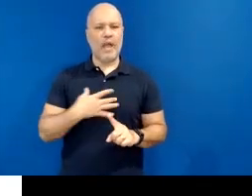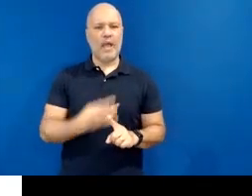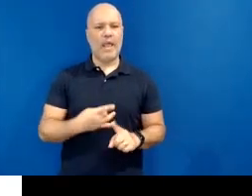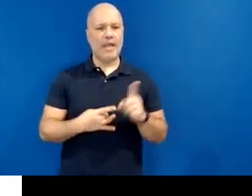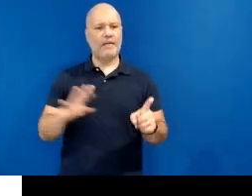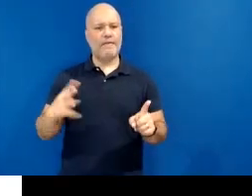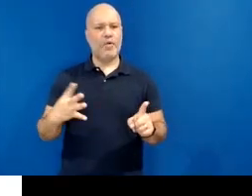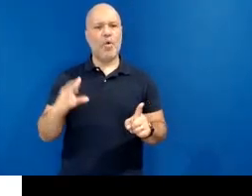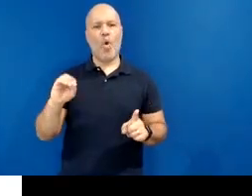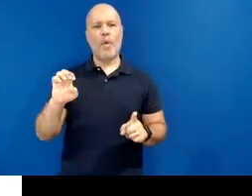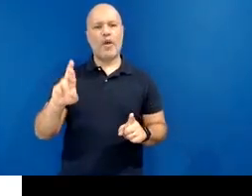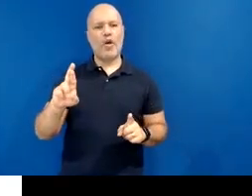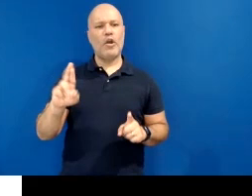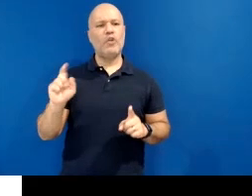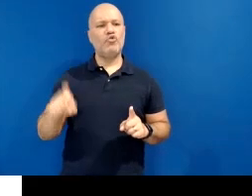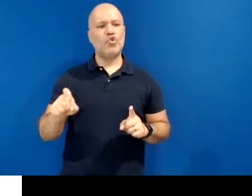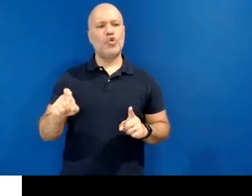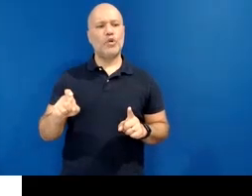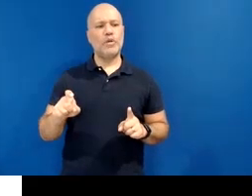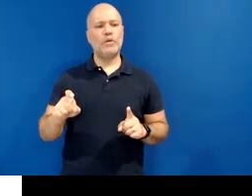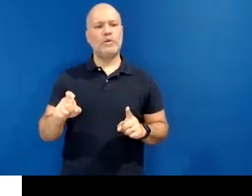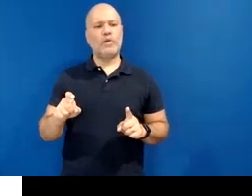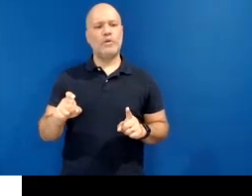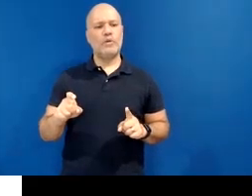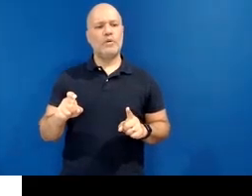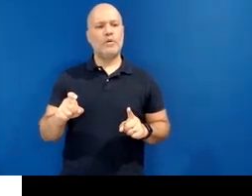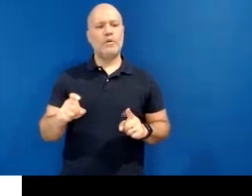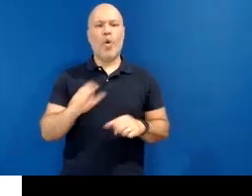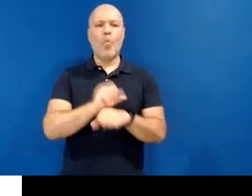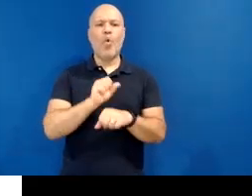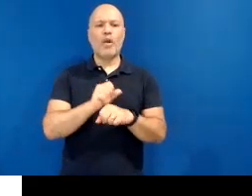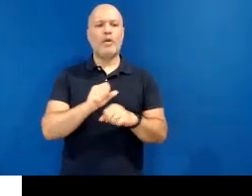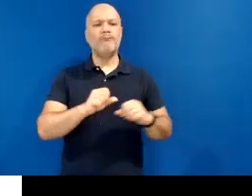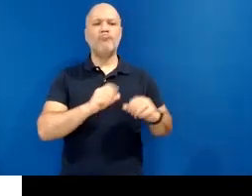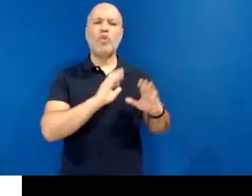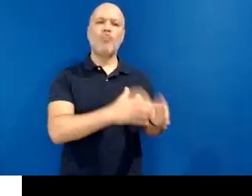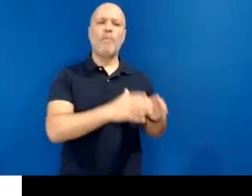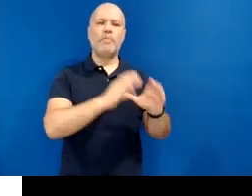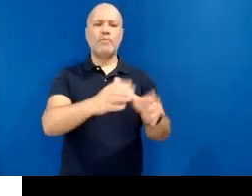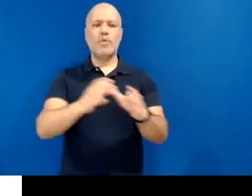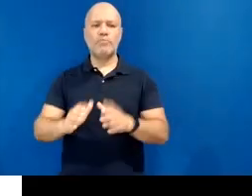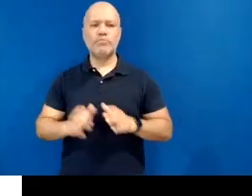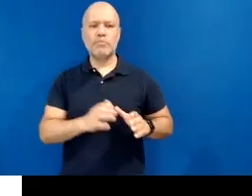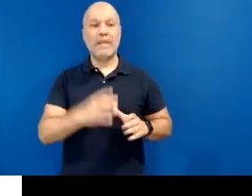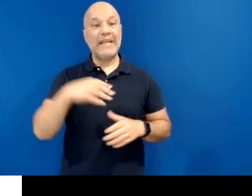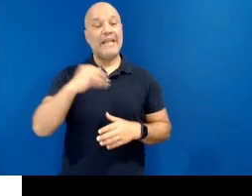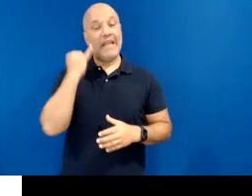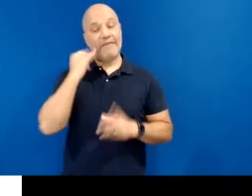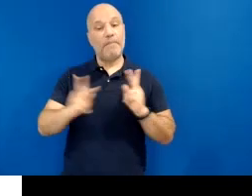OER should be you know, let's work with groups. Let's work with if people in our discipline, if they're interested.